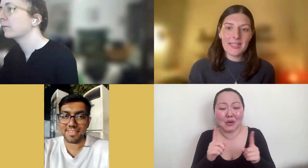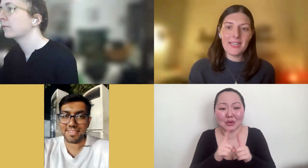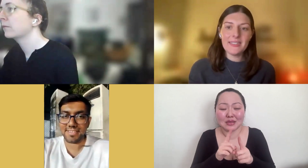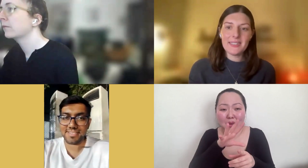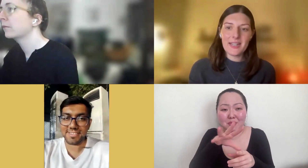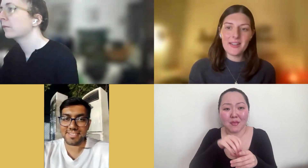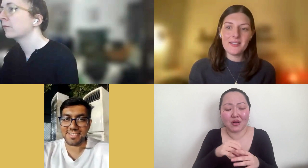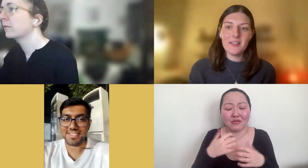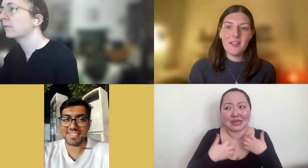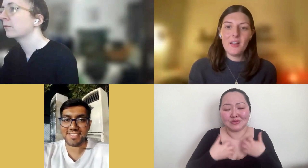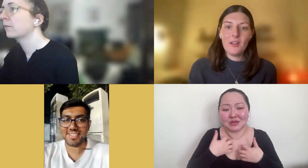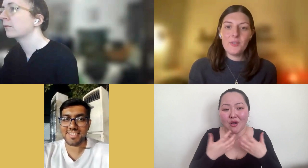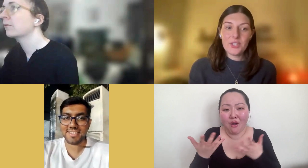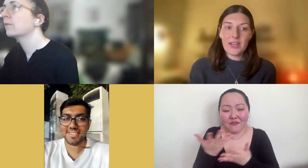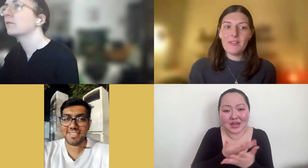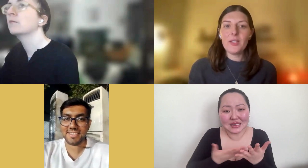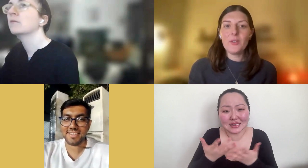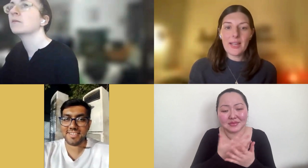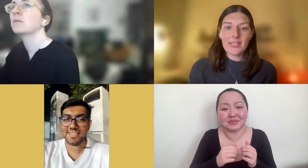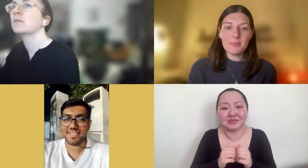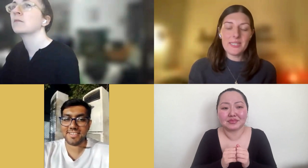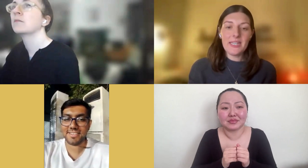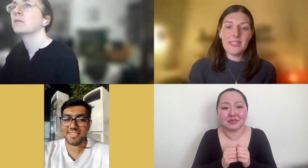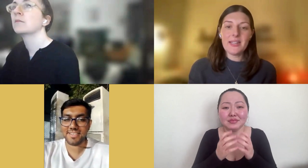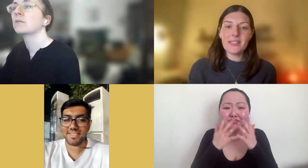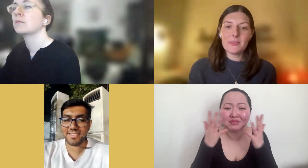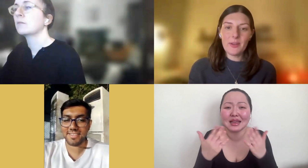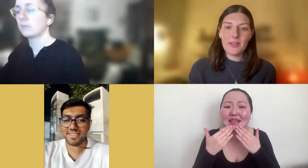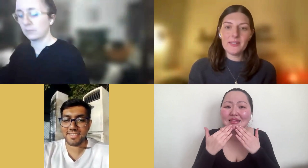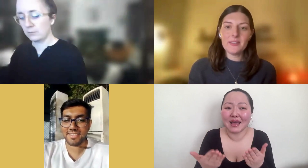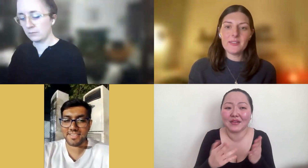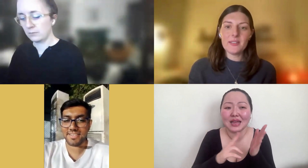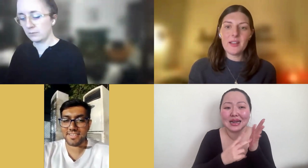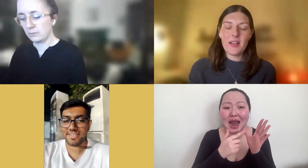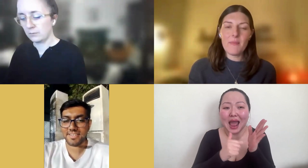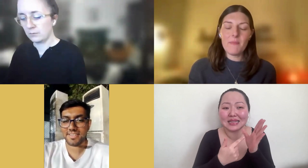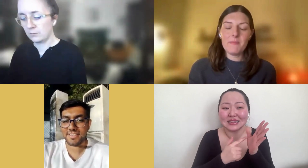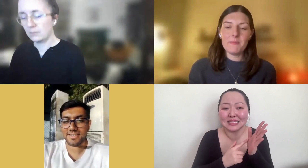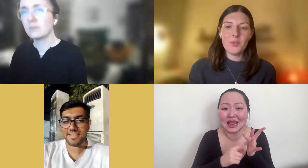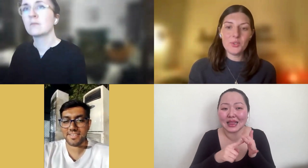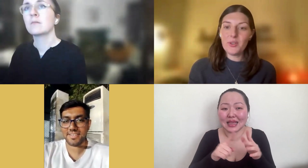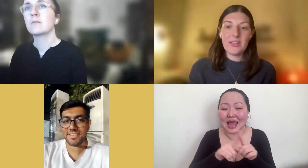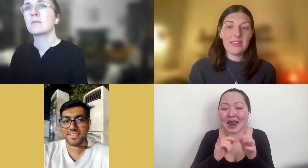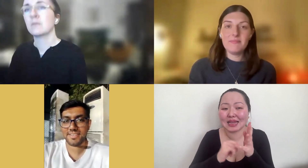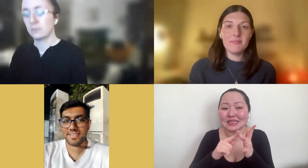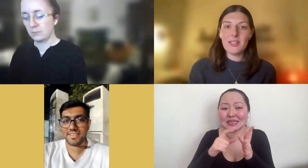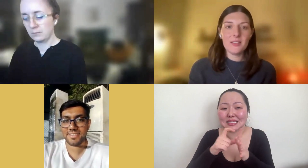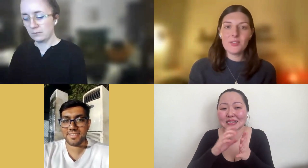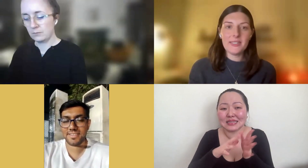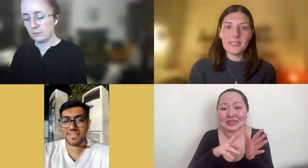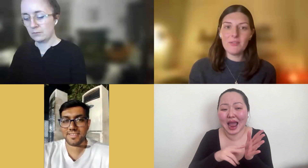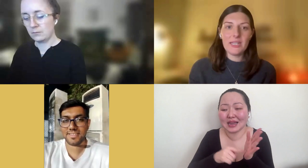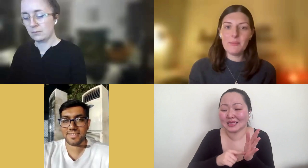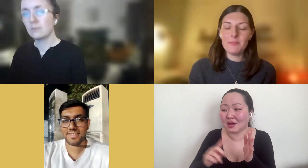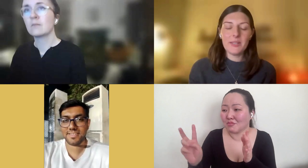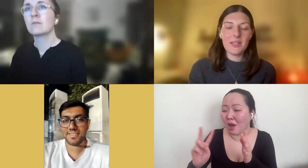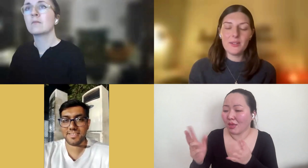Natalie and Siddhant for sharing your expertise and experience. You are truly creating a really